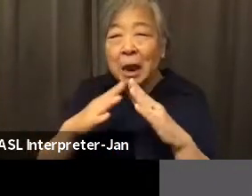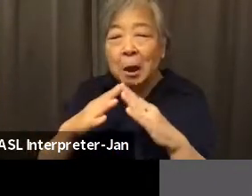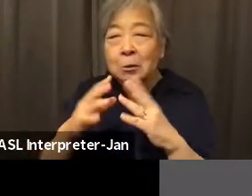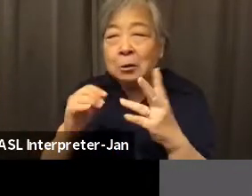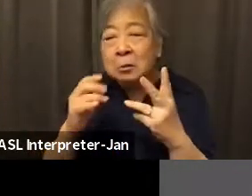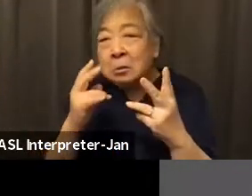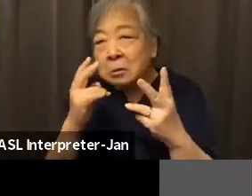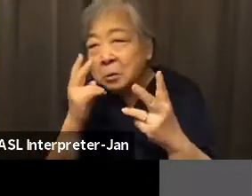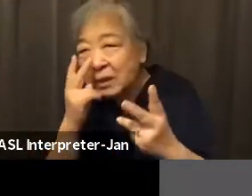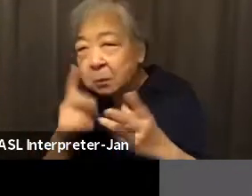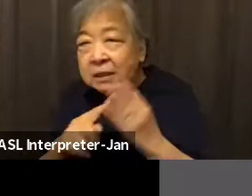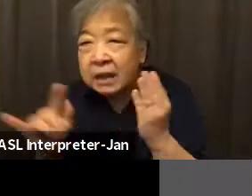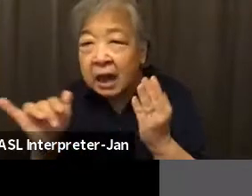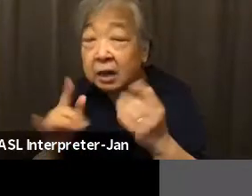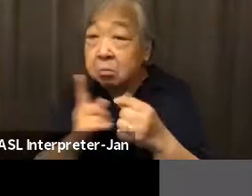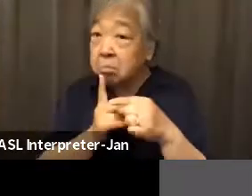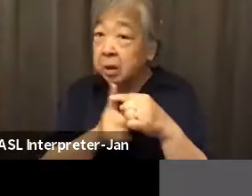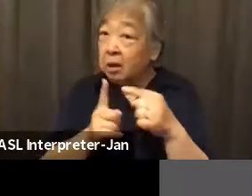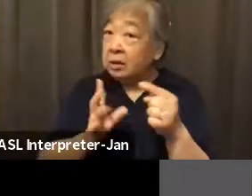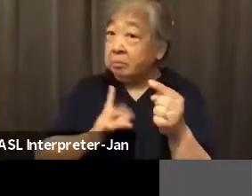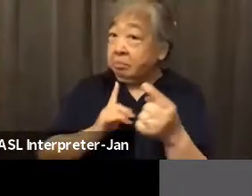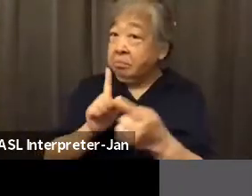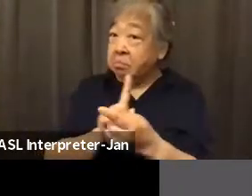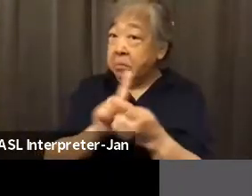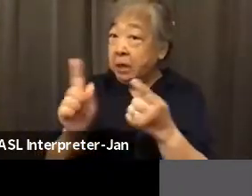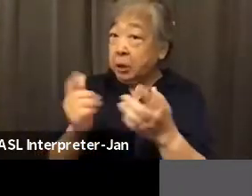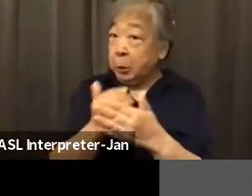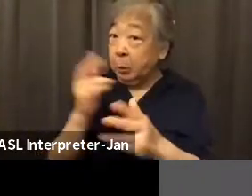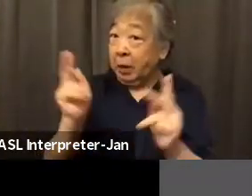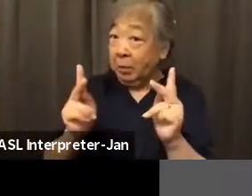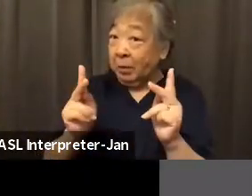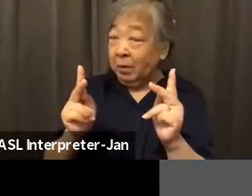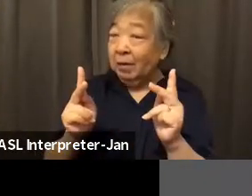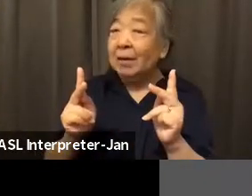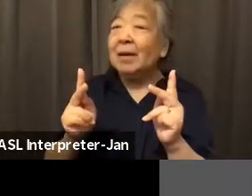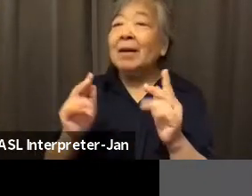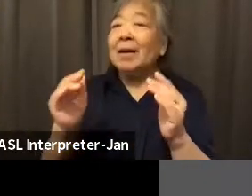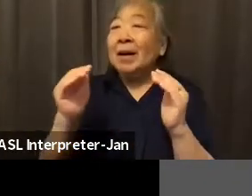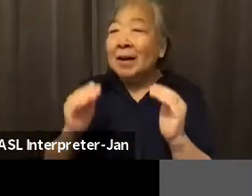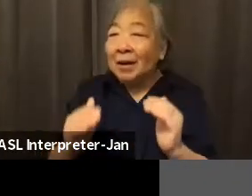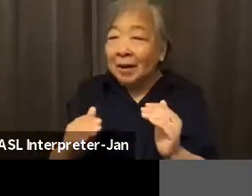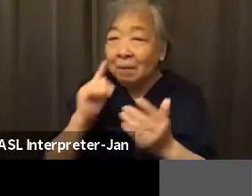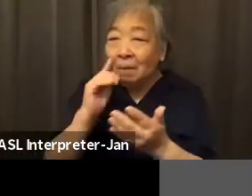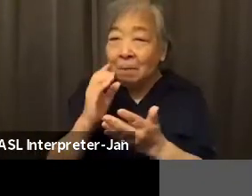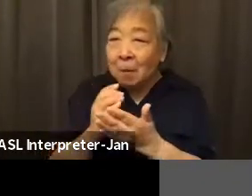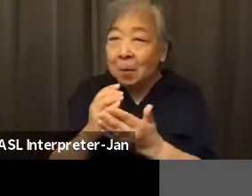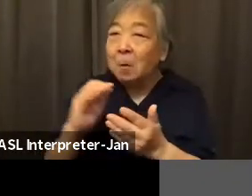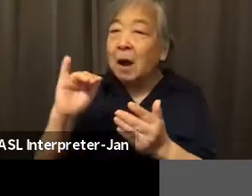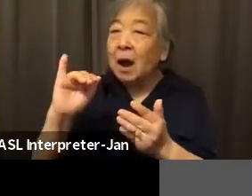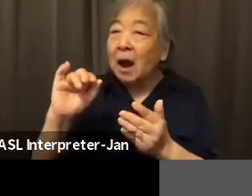new people while you're there. Let's advance to the next photo and I'll have Istou talk a little bit about it.